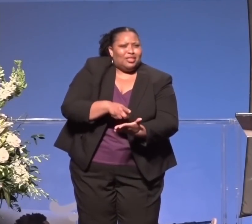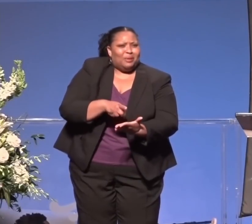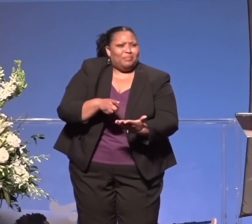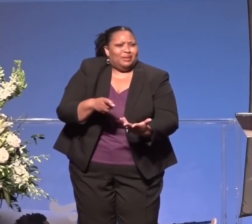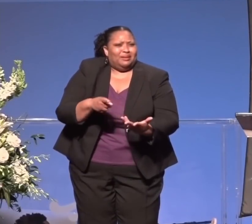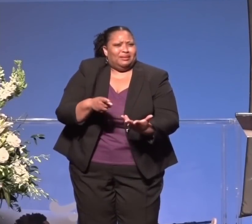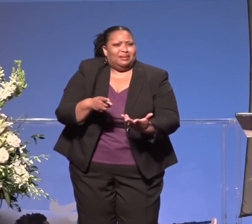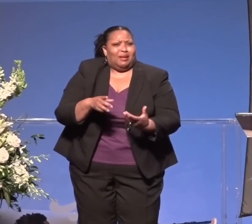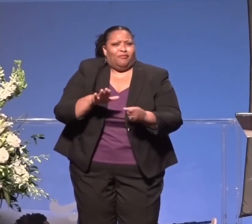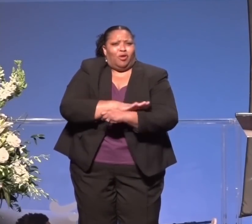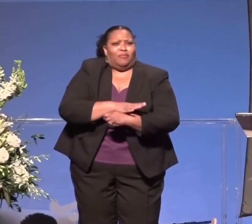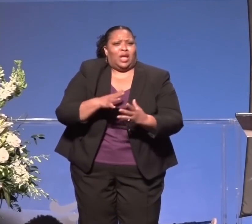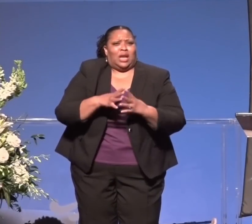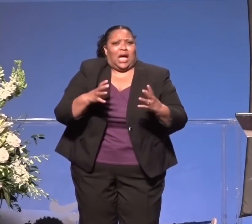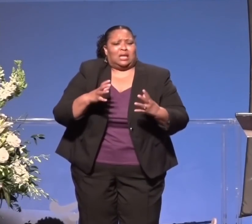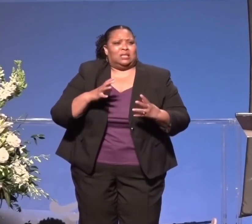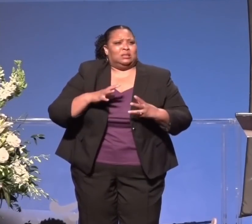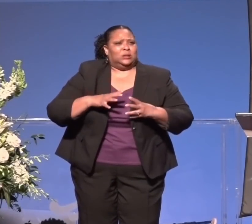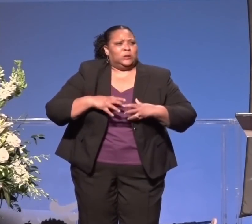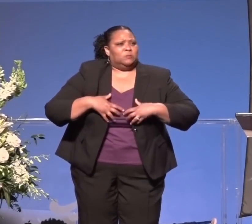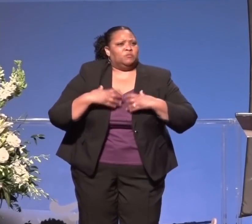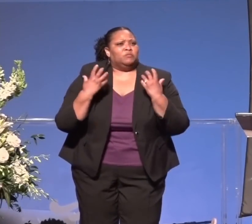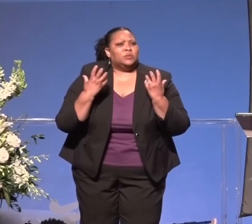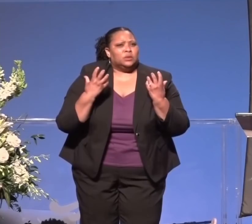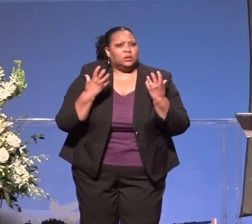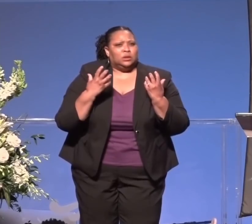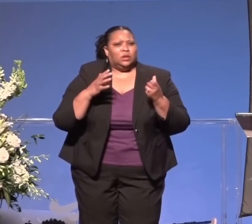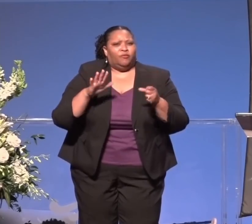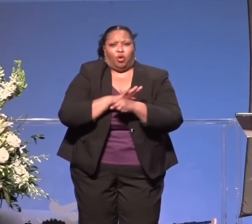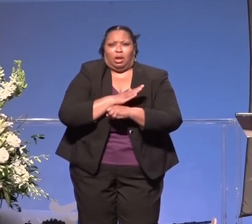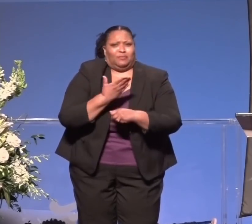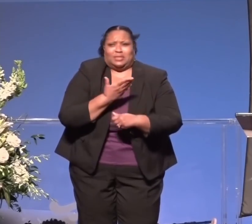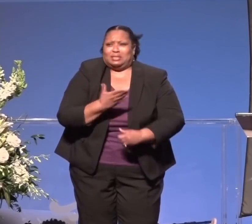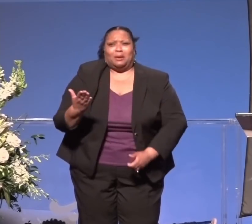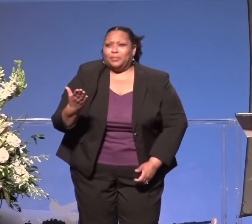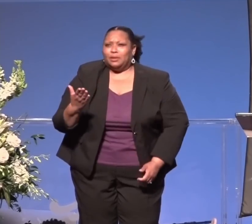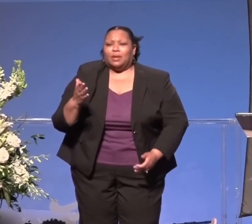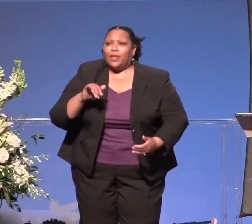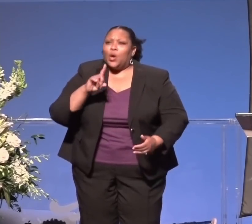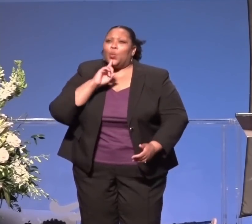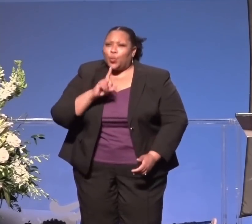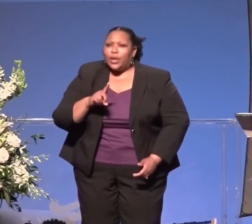TRY IT WHEN YOU GO HOME, TO PUT YOUR KNEE ON SOMETHING AND HOLD IT THERE THAT LONG.